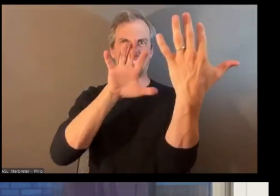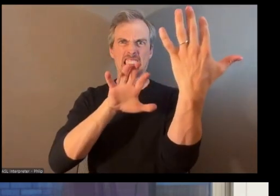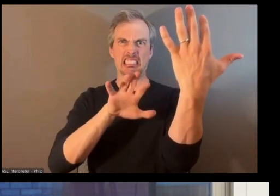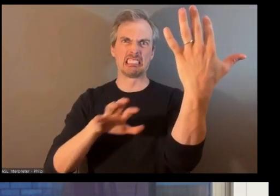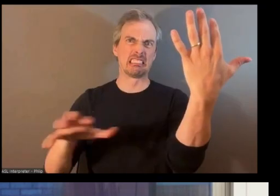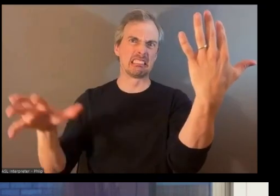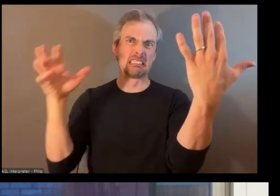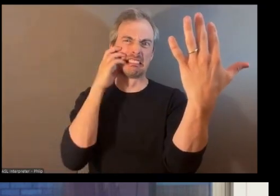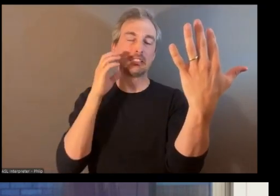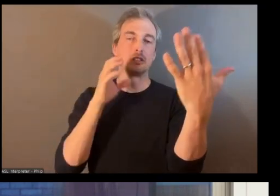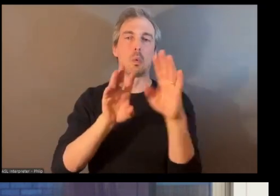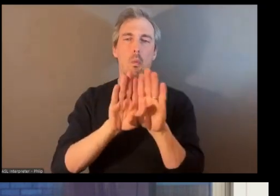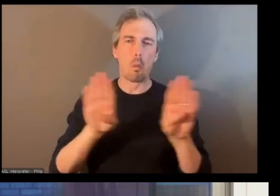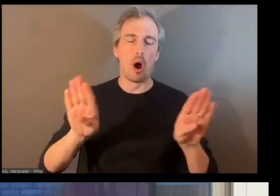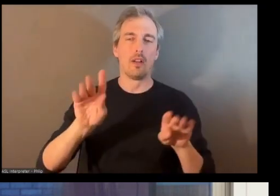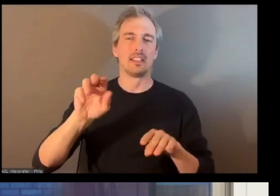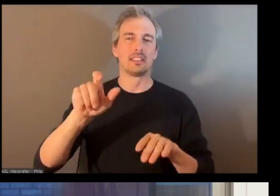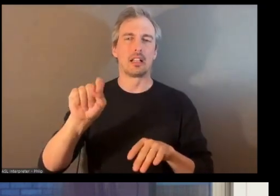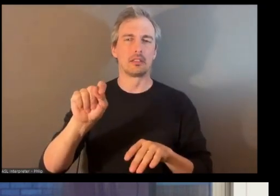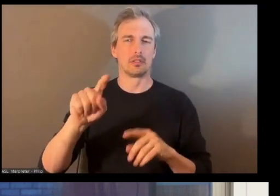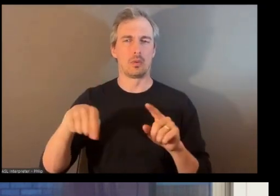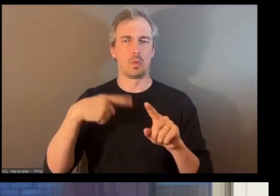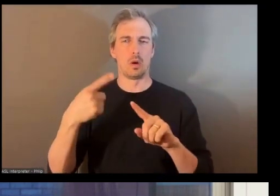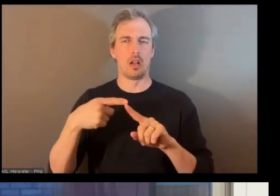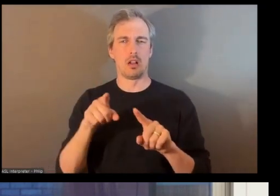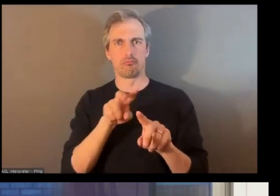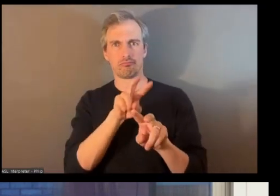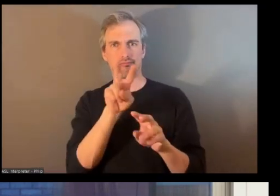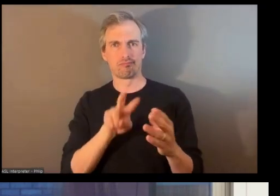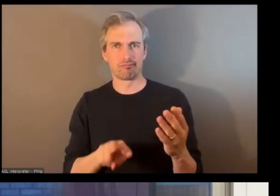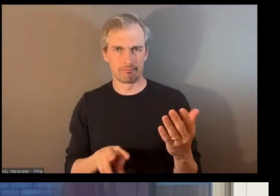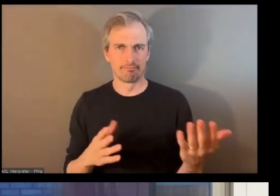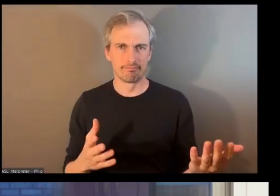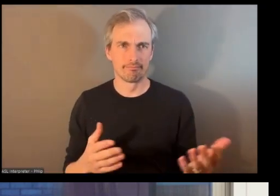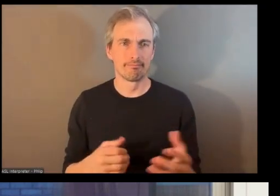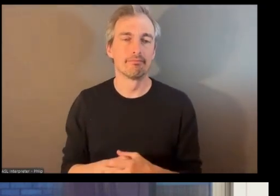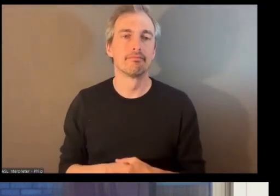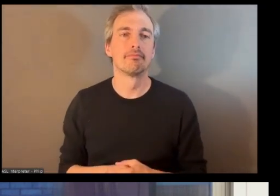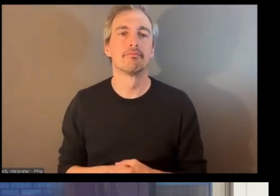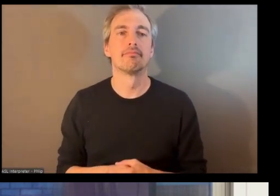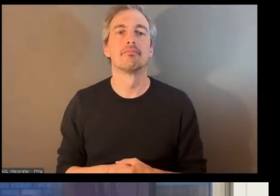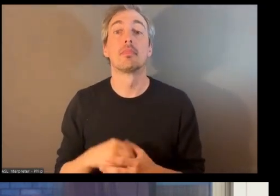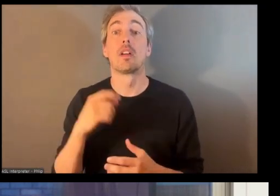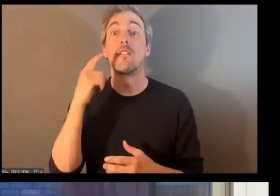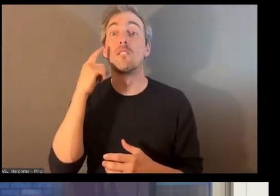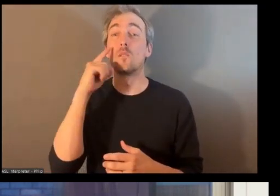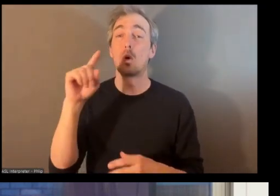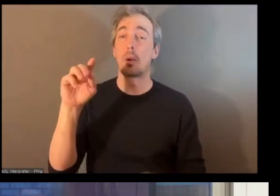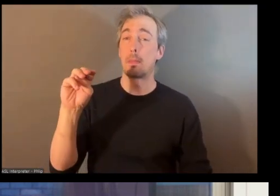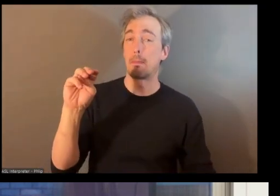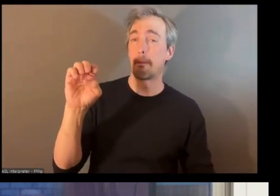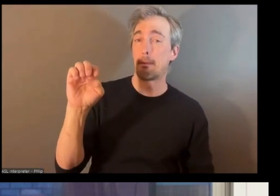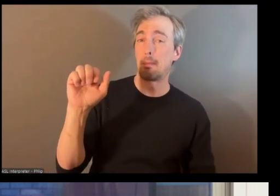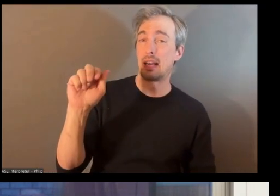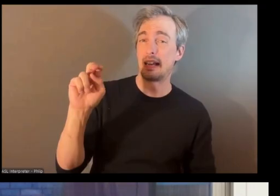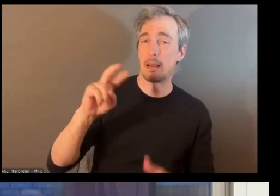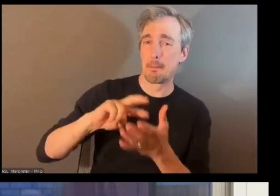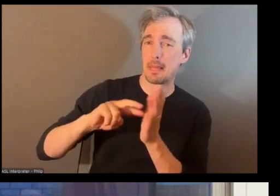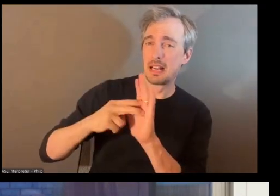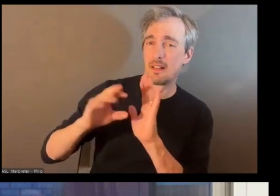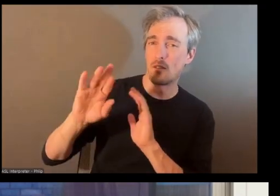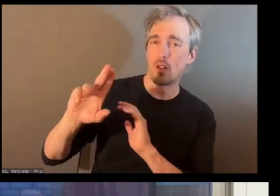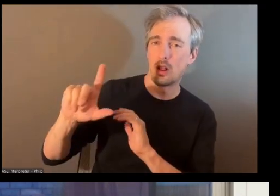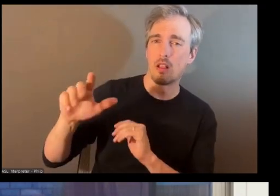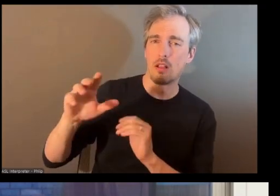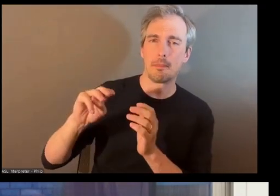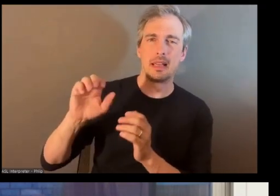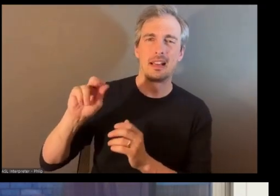For meaningful headings and structure, one example would be: If a user has a limited